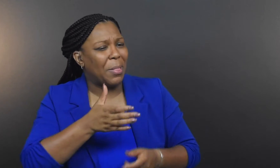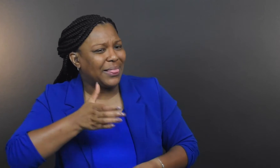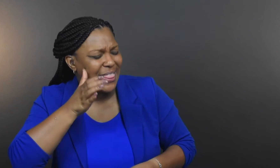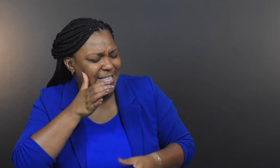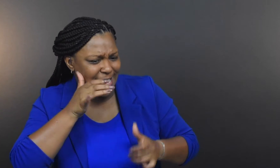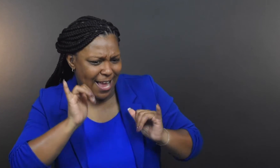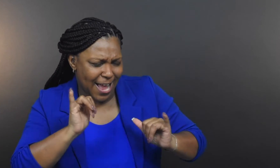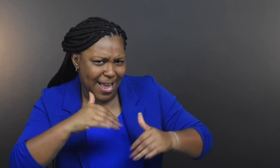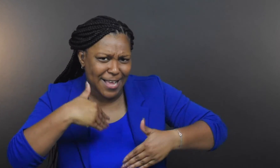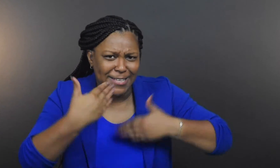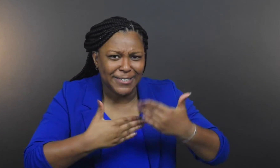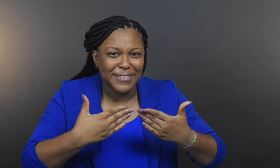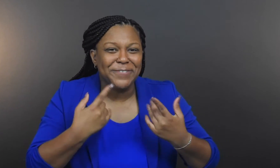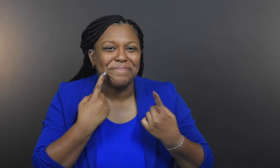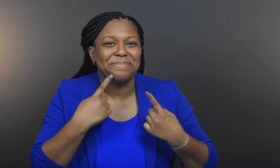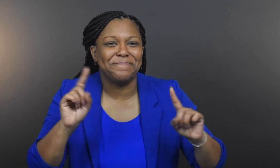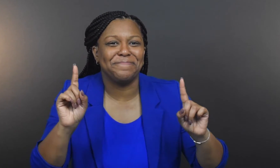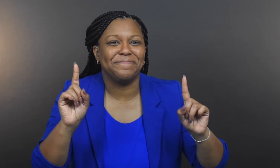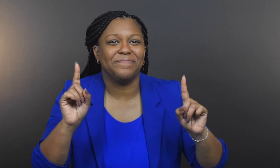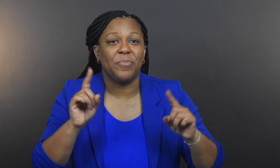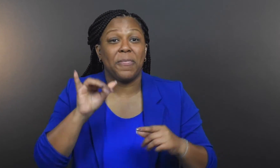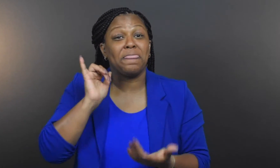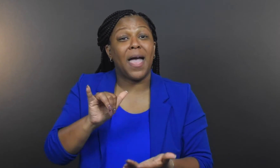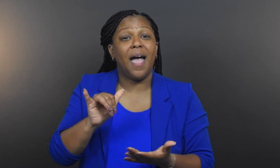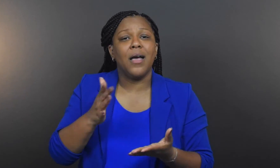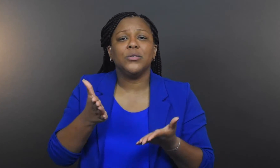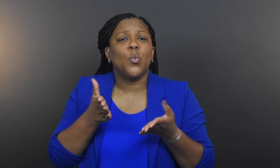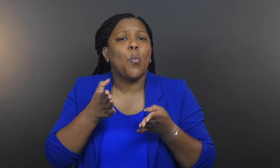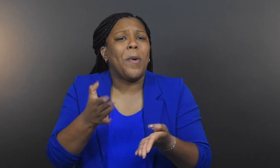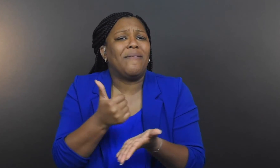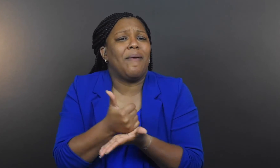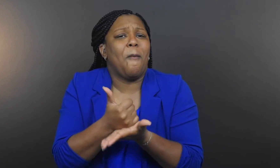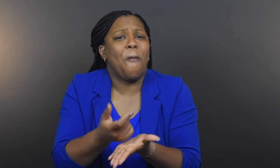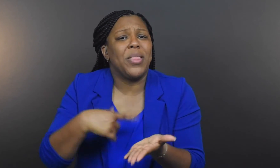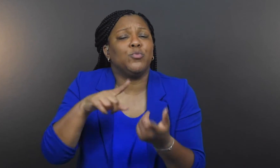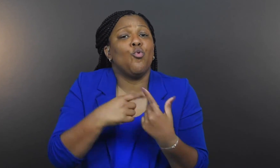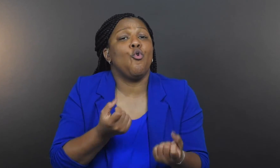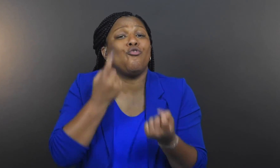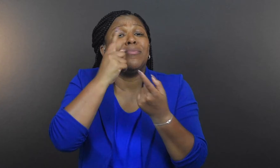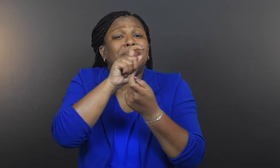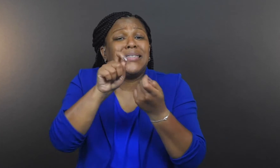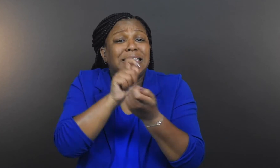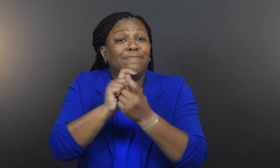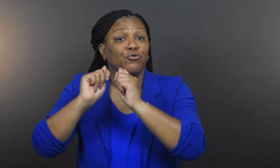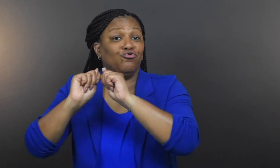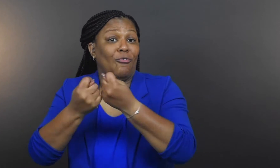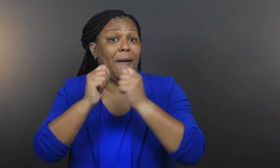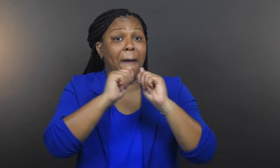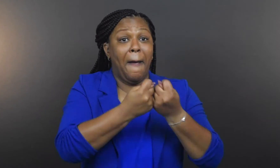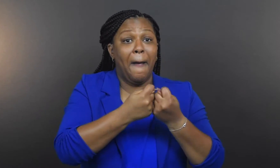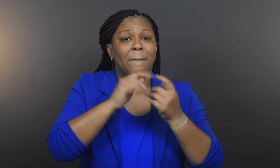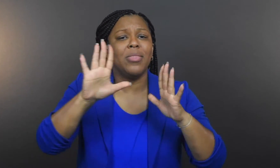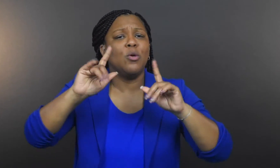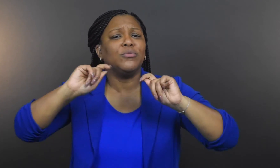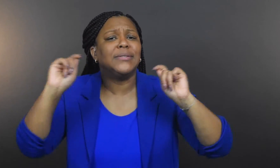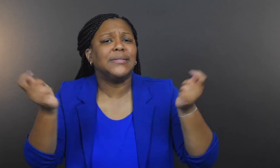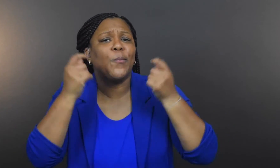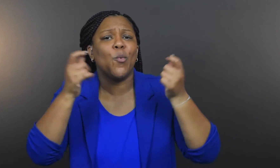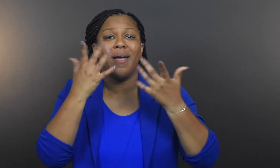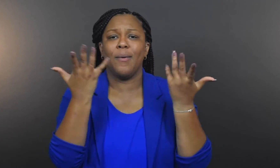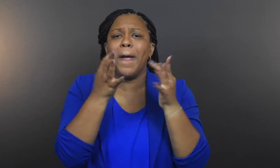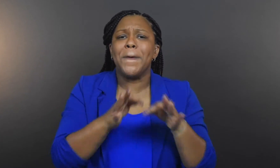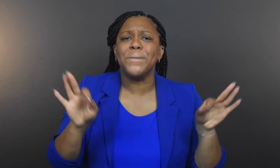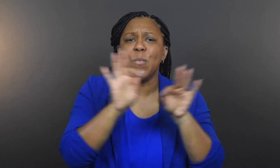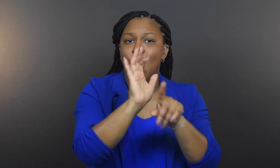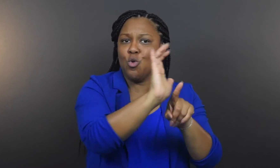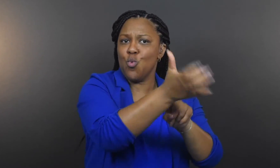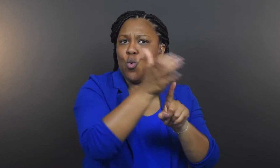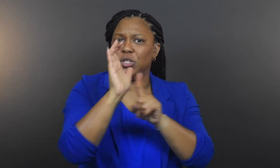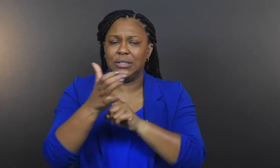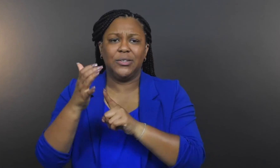“They helped the team understand the significance of tribal ceremonies and other important cultural